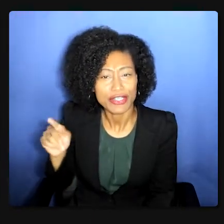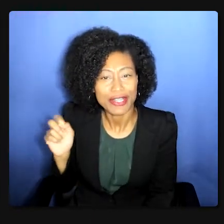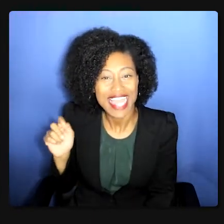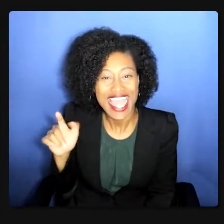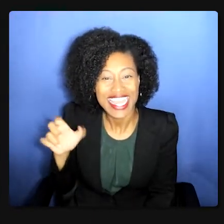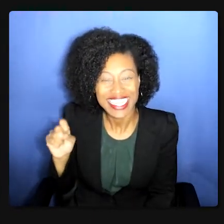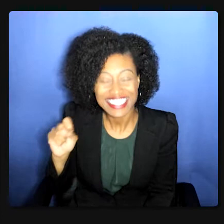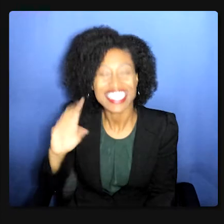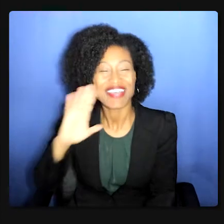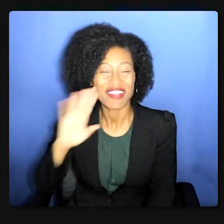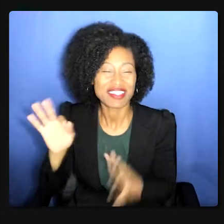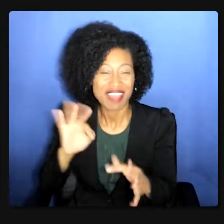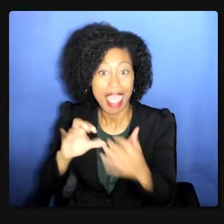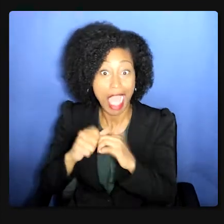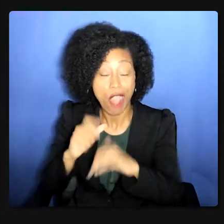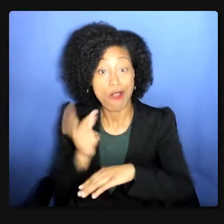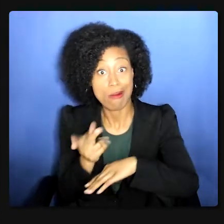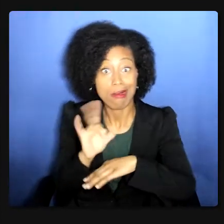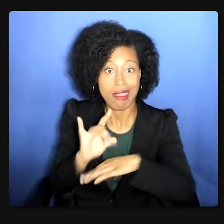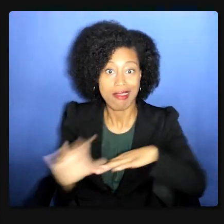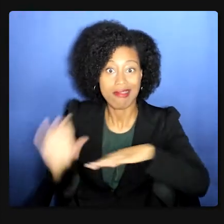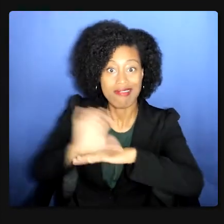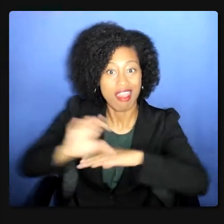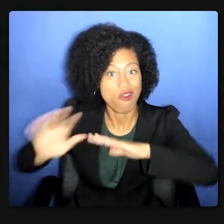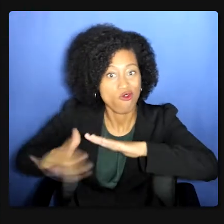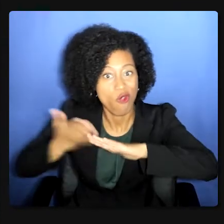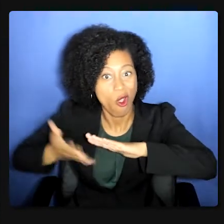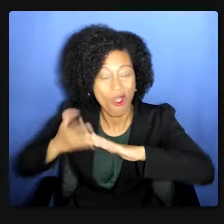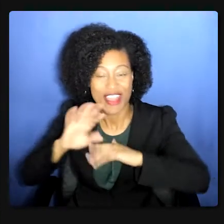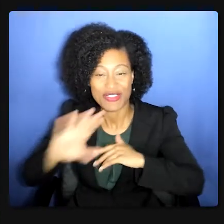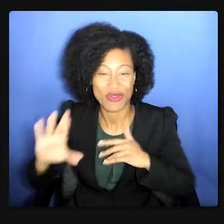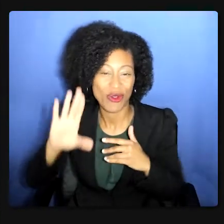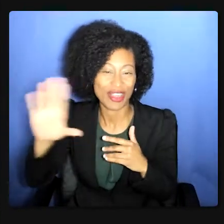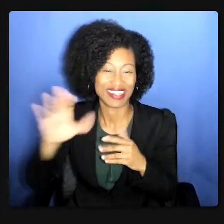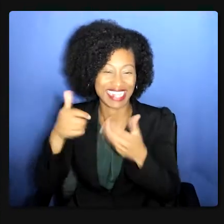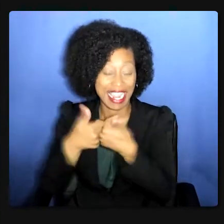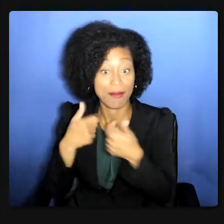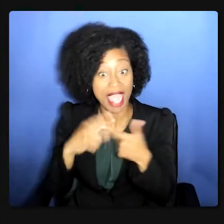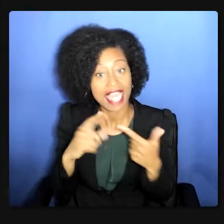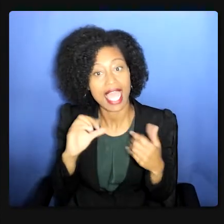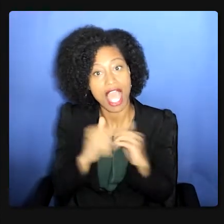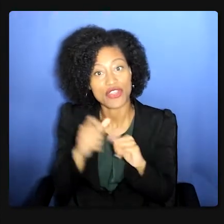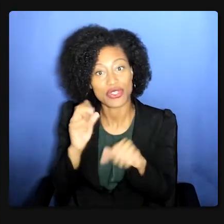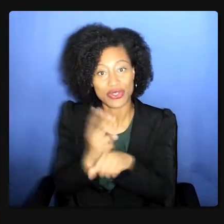Then we'll show a demo on getting your own game up and running using Azure Kubernetes Service.